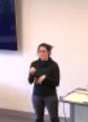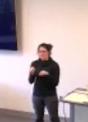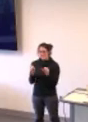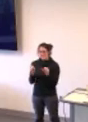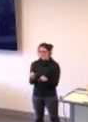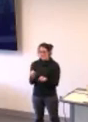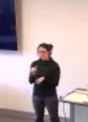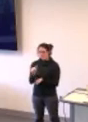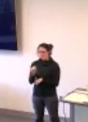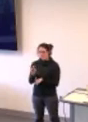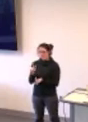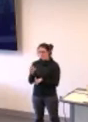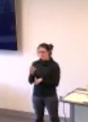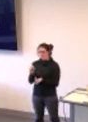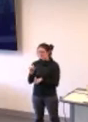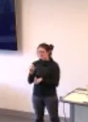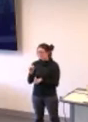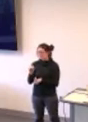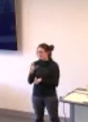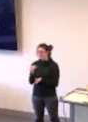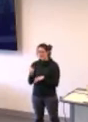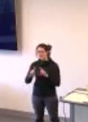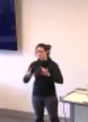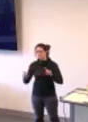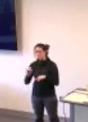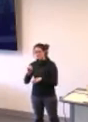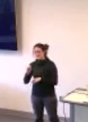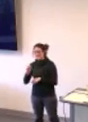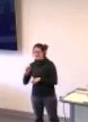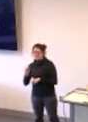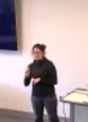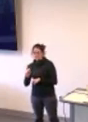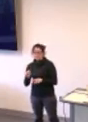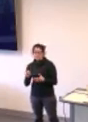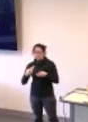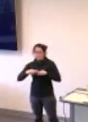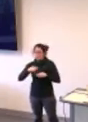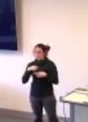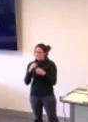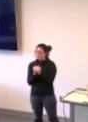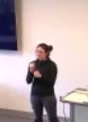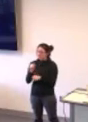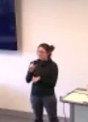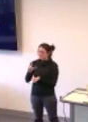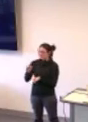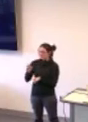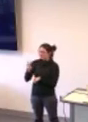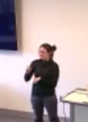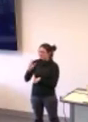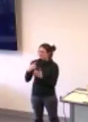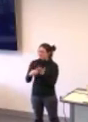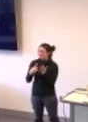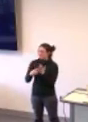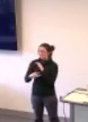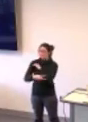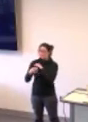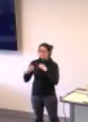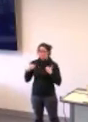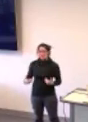So join me in welcoming T.L. Lewis who will speak about stolen bodies, criminalized minds, and diagnosed dissent.